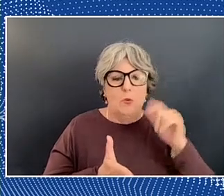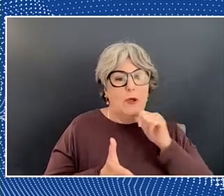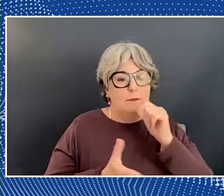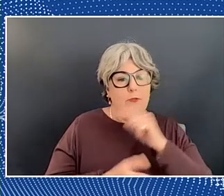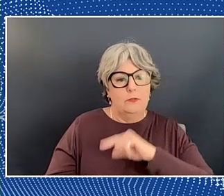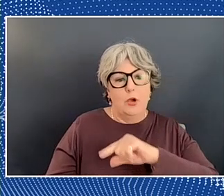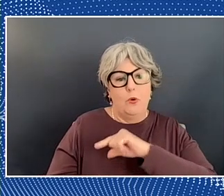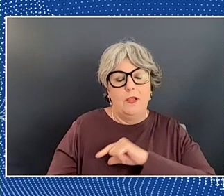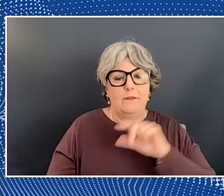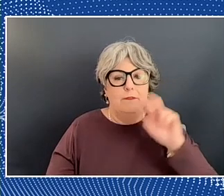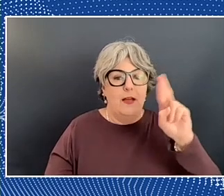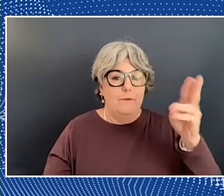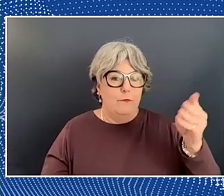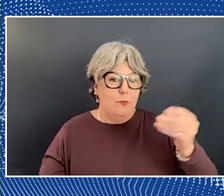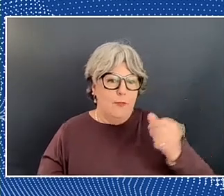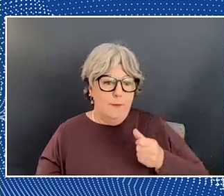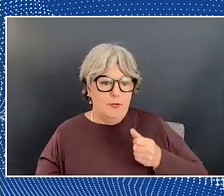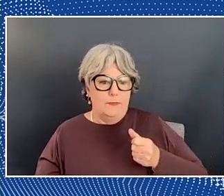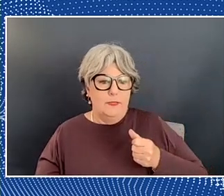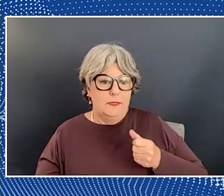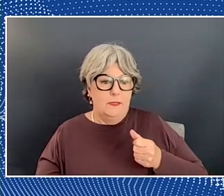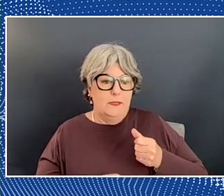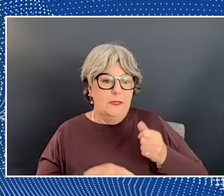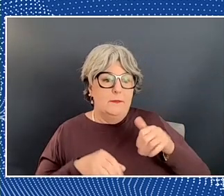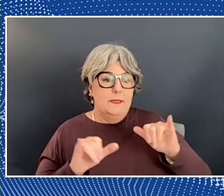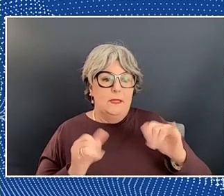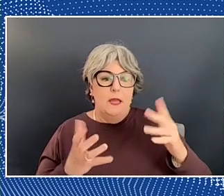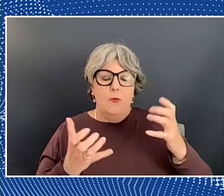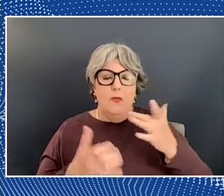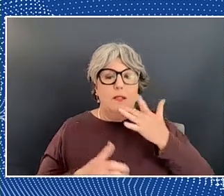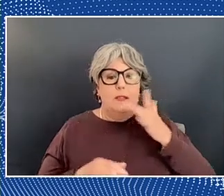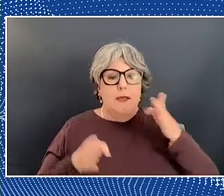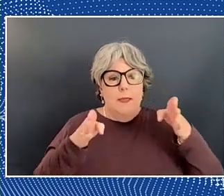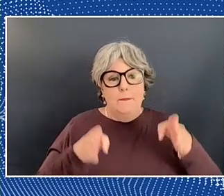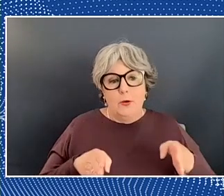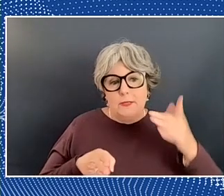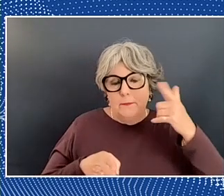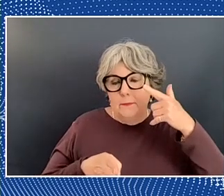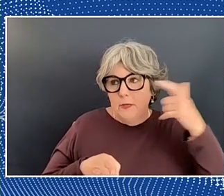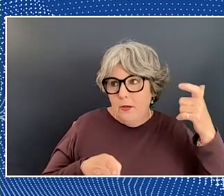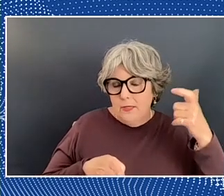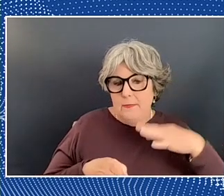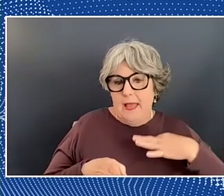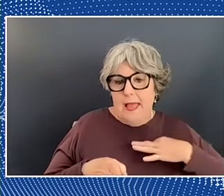a reimbursement? But still, I'm one of the lucky ones b ecause my application was approved.